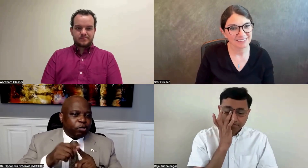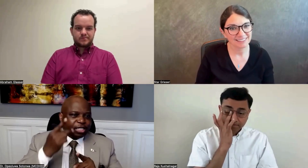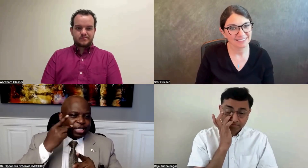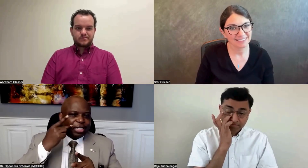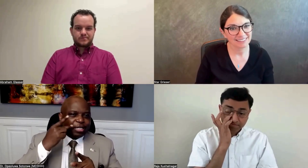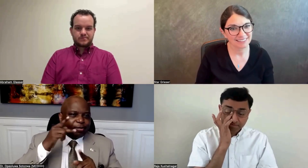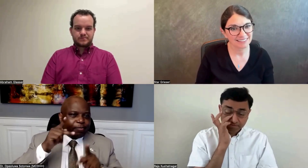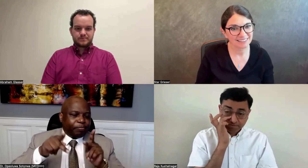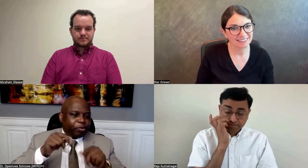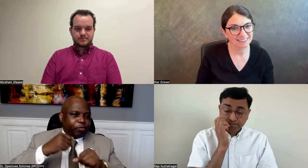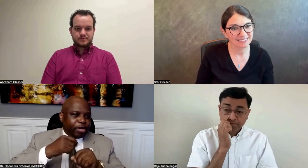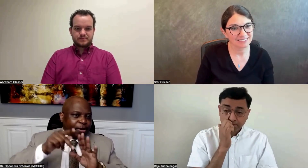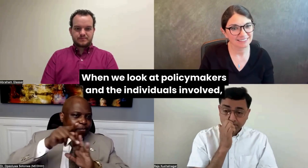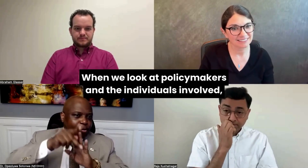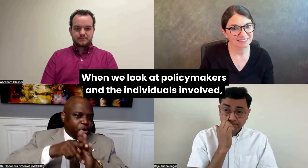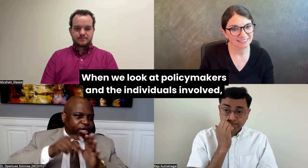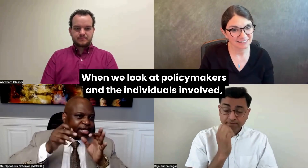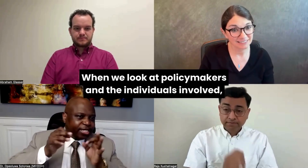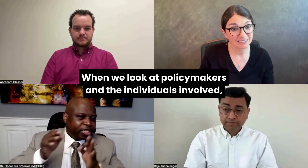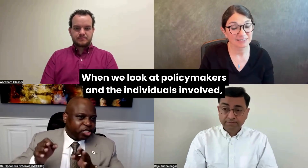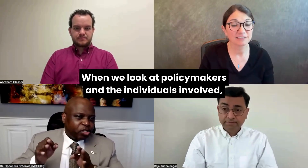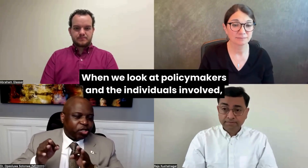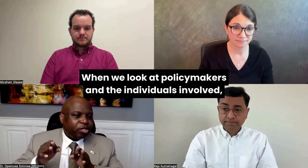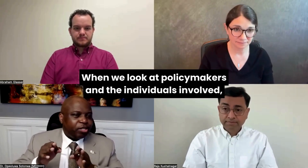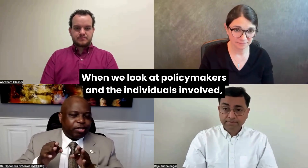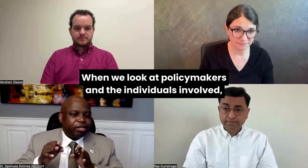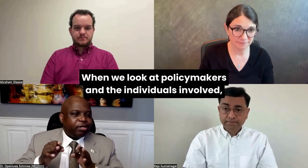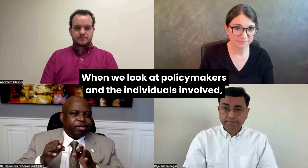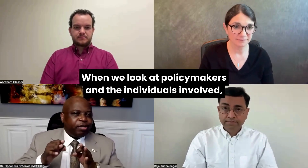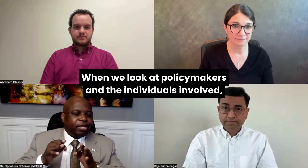When we look at policymakers and the individuals involved,